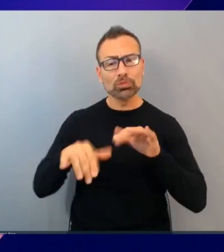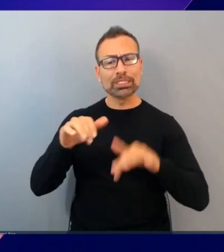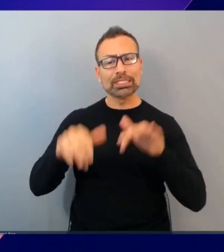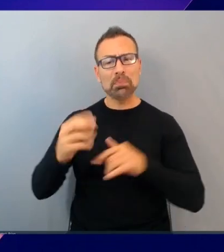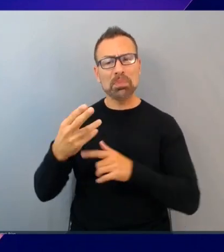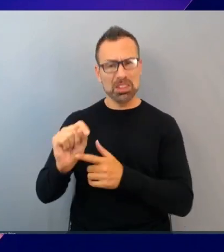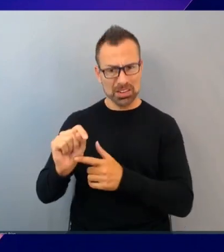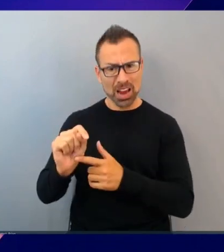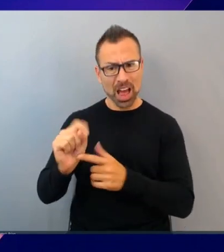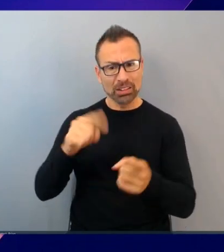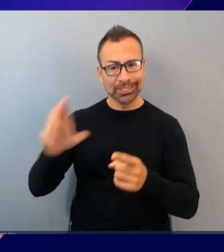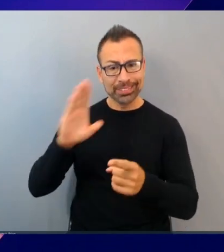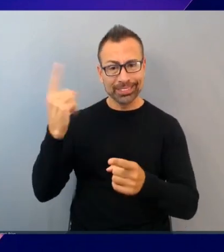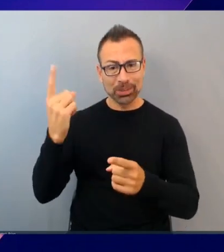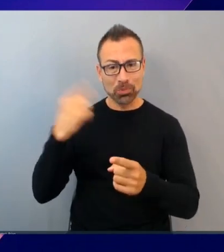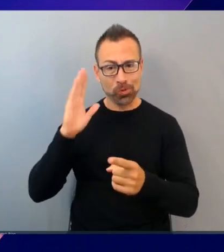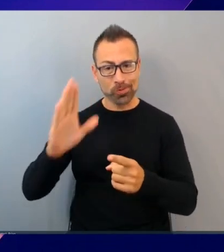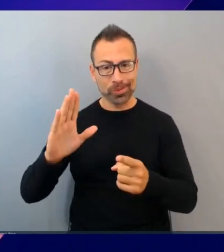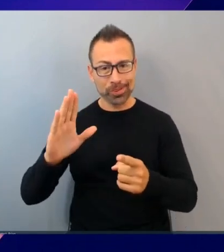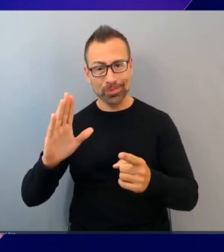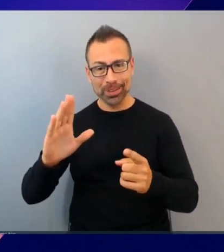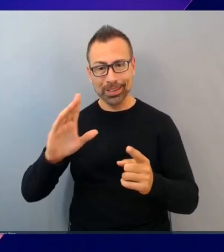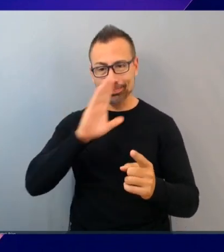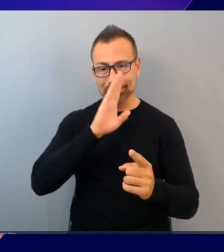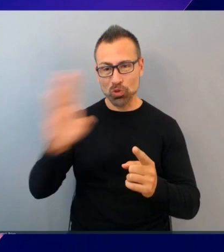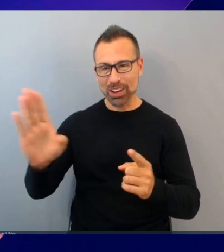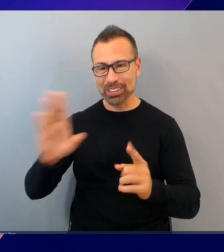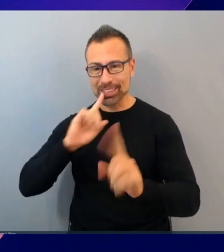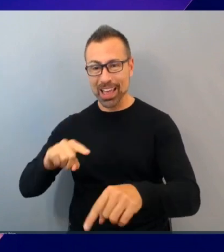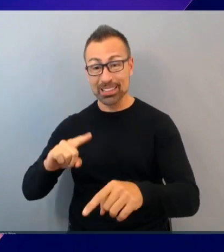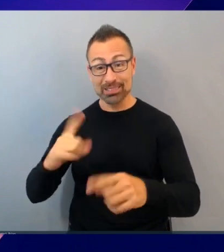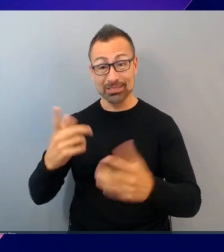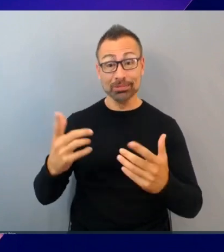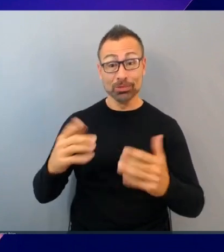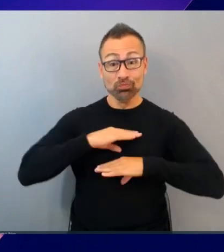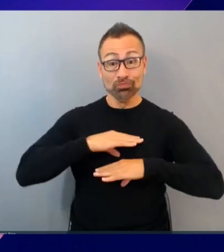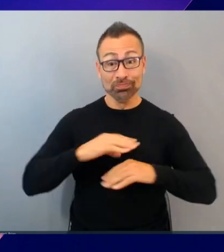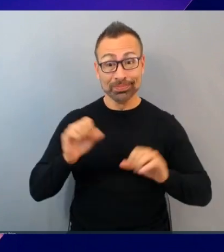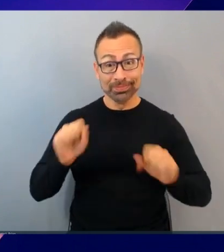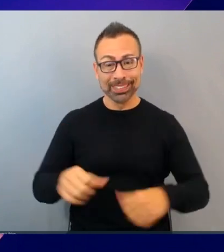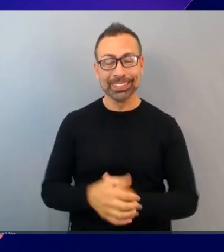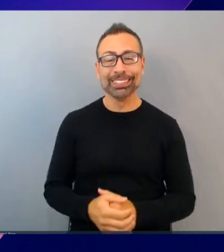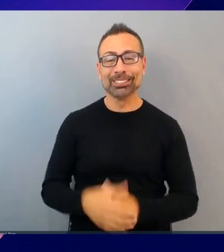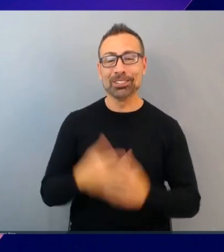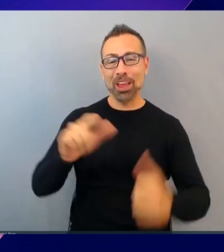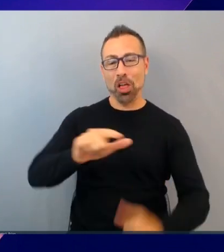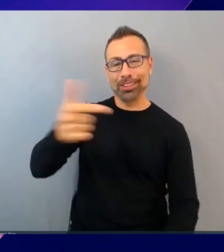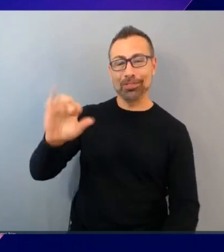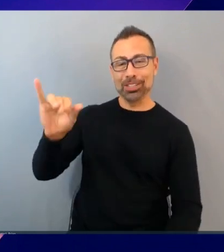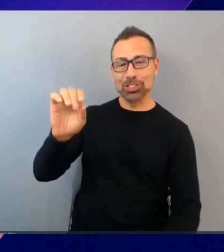who can answer all of your questions about DeepRacer. Yeah. So let's turn it over to Joe. Fantastic. Hey everyone, Joe Fontaine.